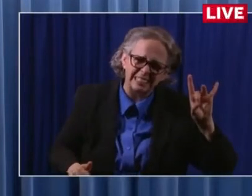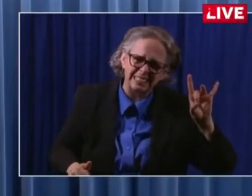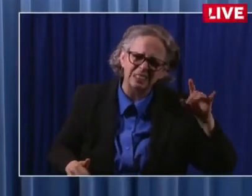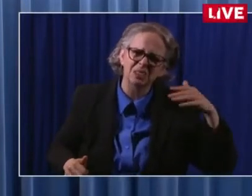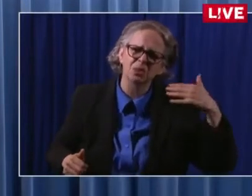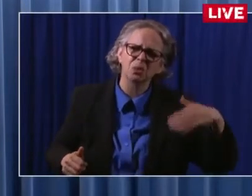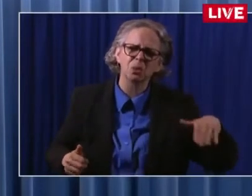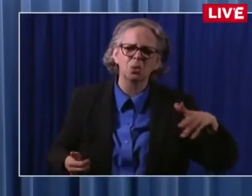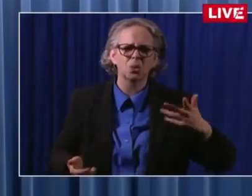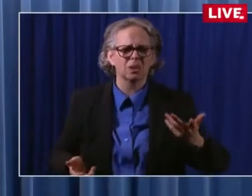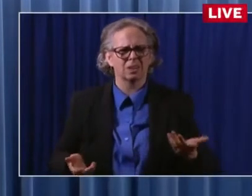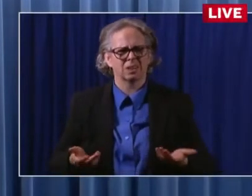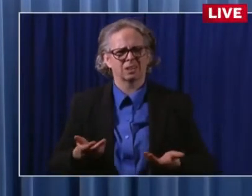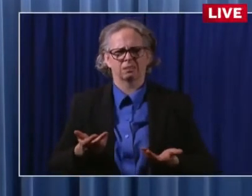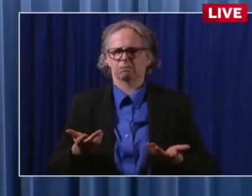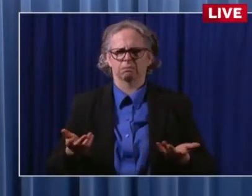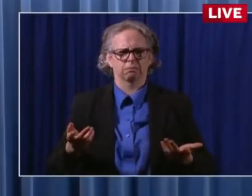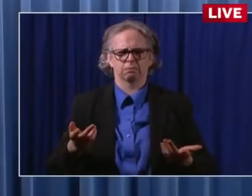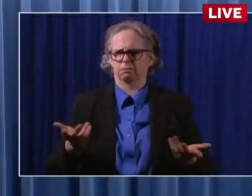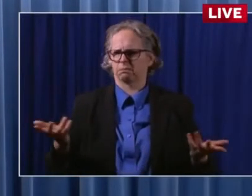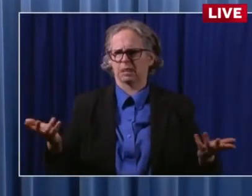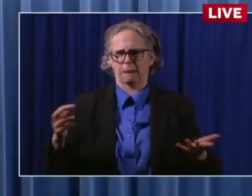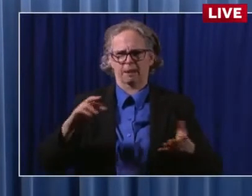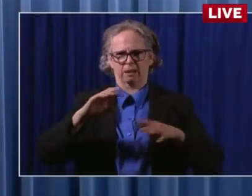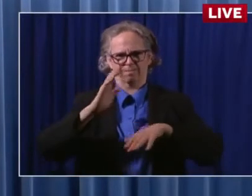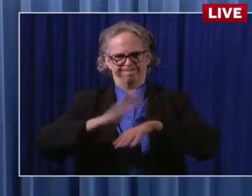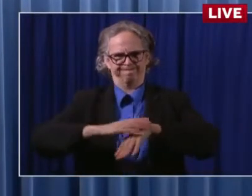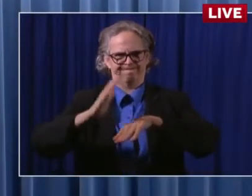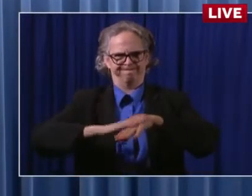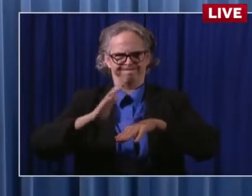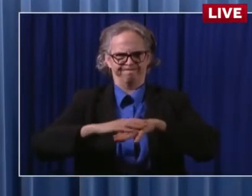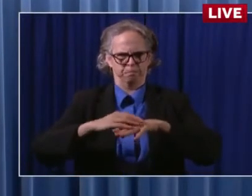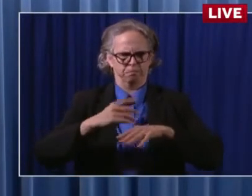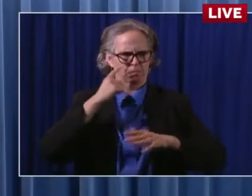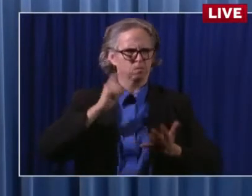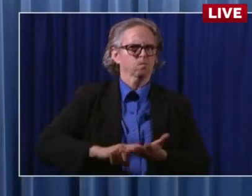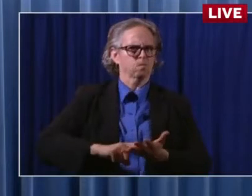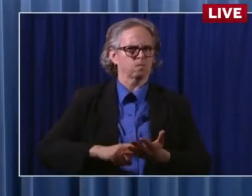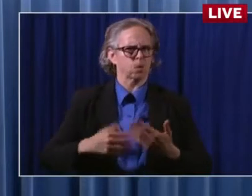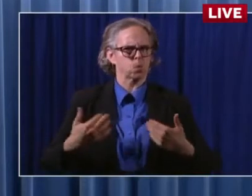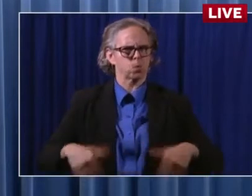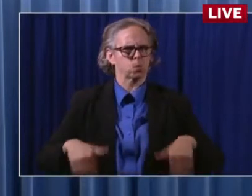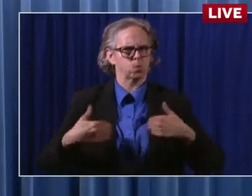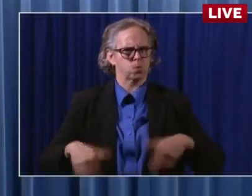DOUBLED, FROM 15 TO 38 VISITS PER DAY. AGAIN, THESE ARE THE EARLY INDICATORS.